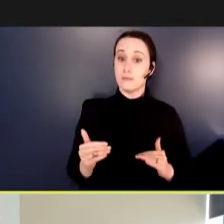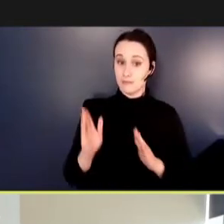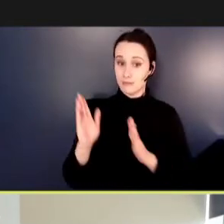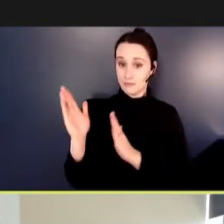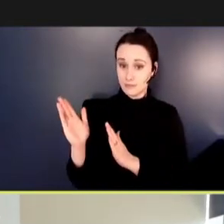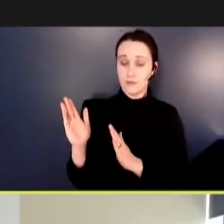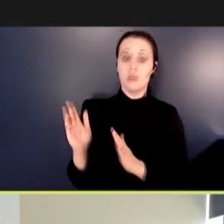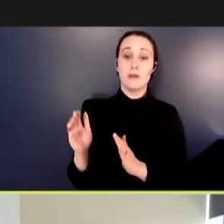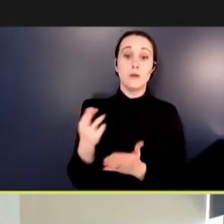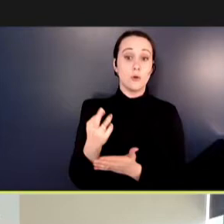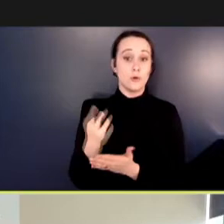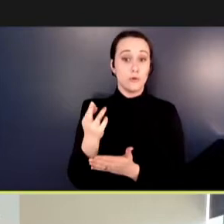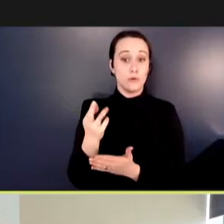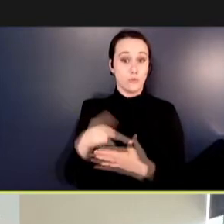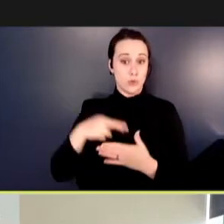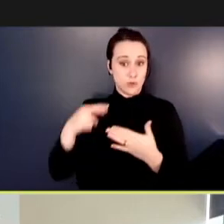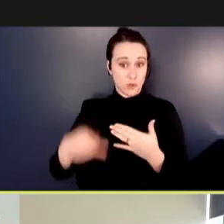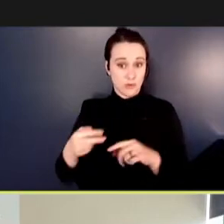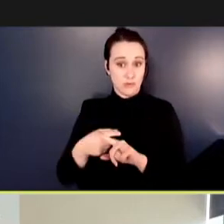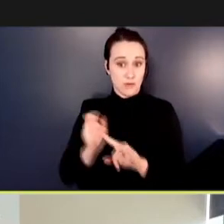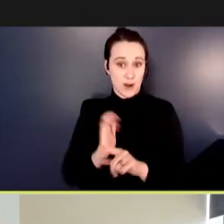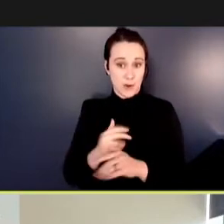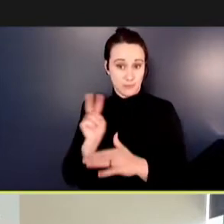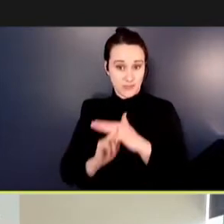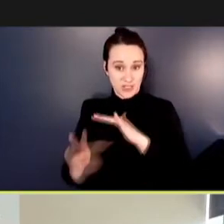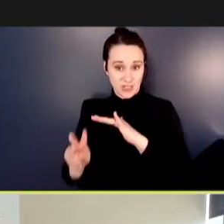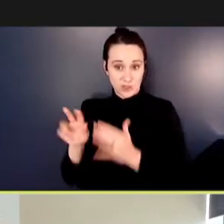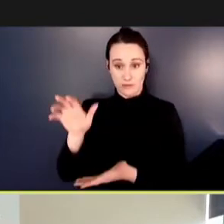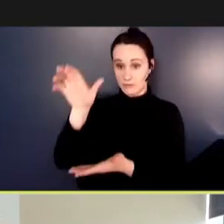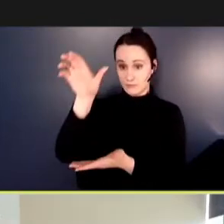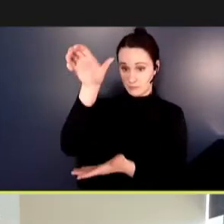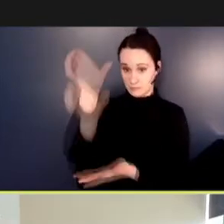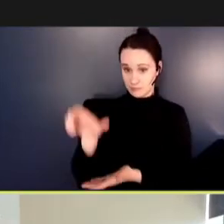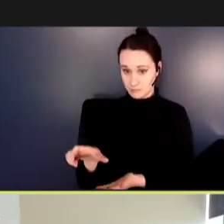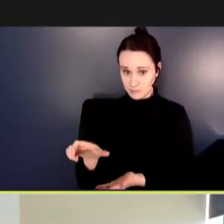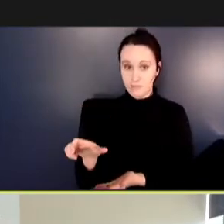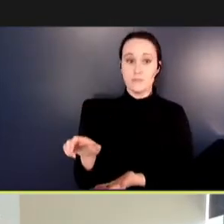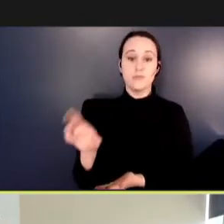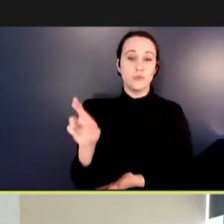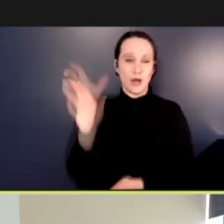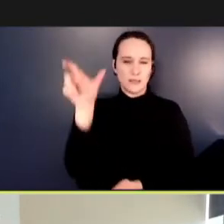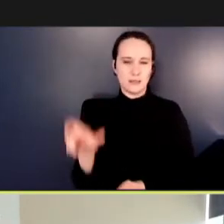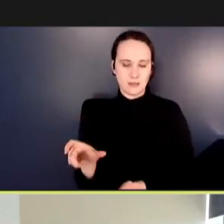epitope analysis and predictions. This allows us to select a set of candidate epitopes that we can